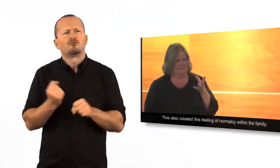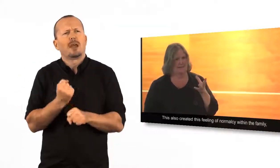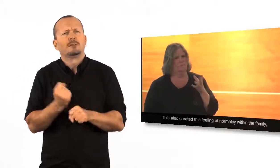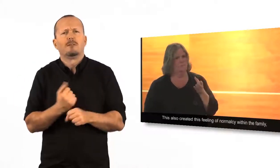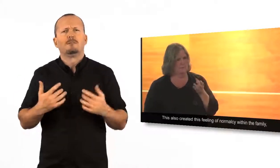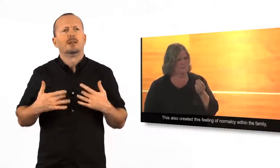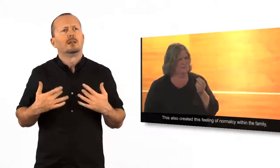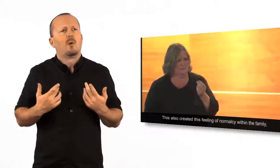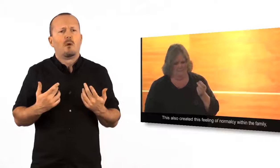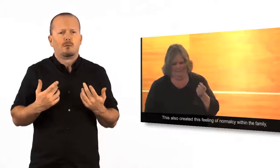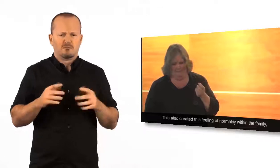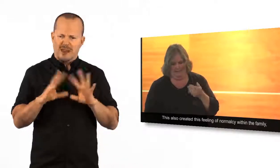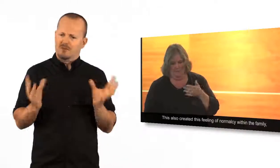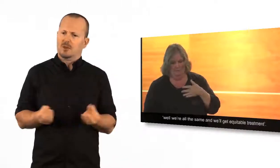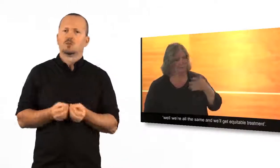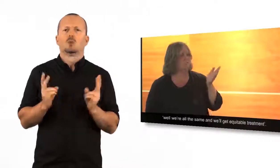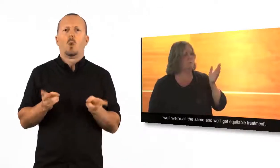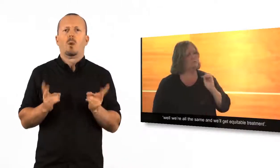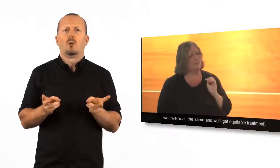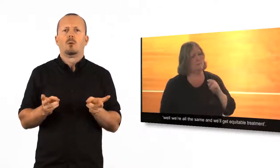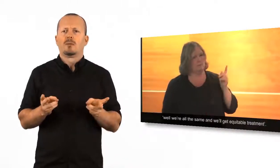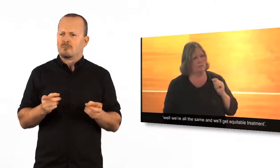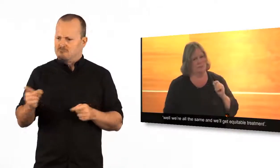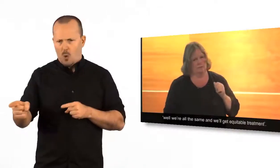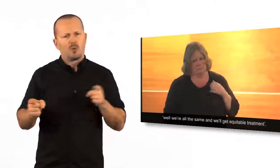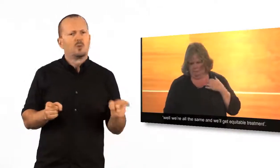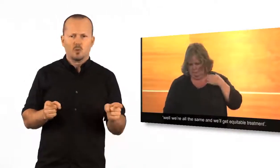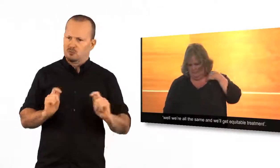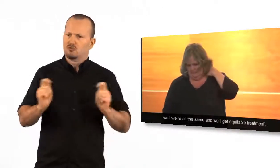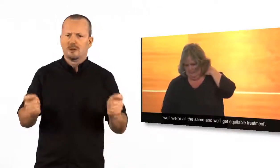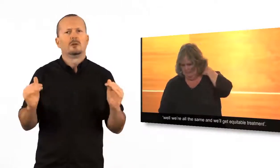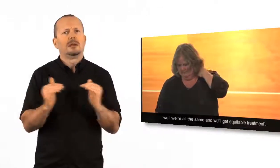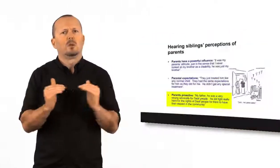feeling of normalcy within the family, ‘well we’re all the same and we’ll get equitable treatment’.